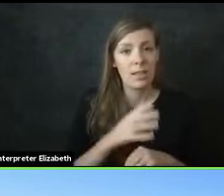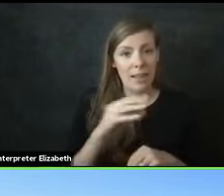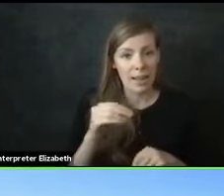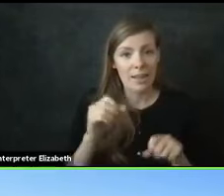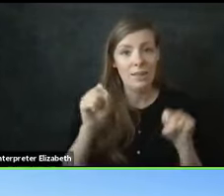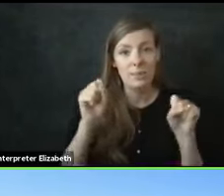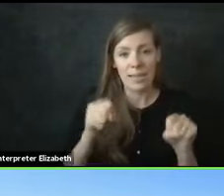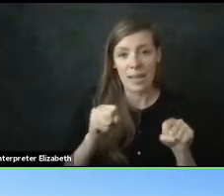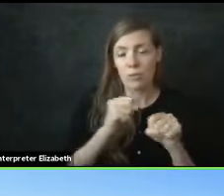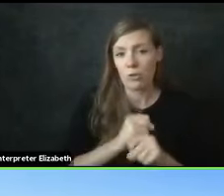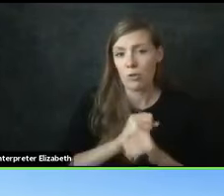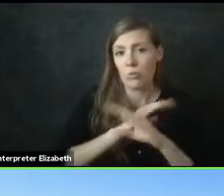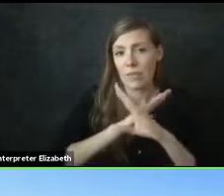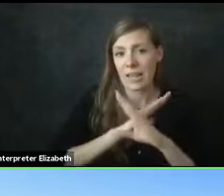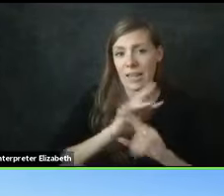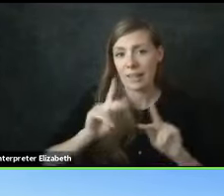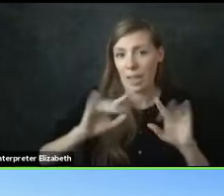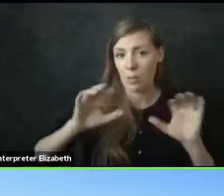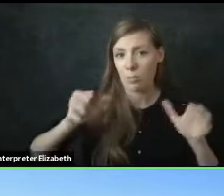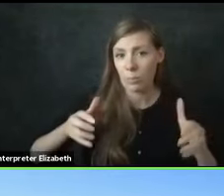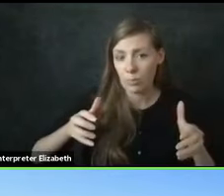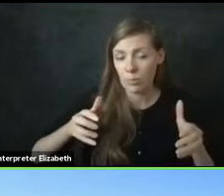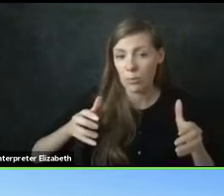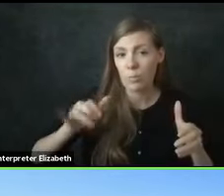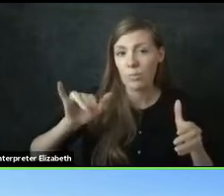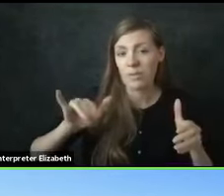that segment of our population, that's going to get us closer as a